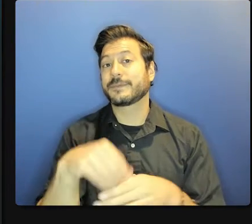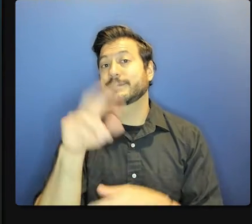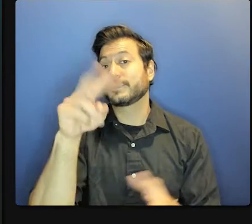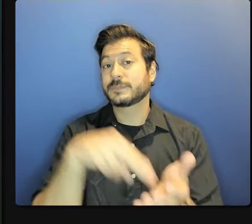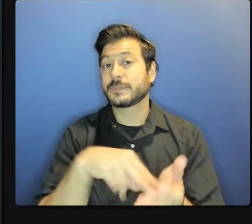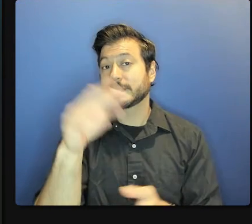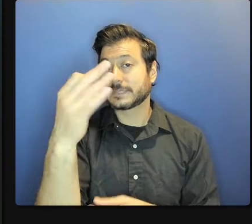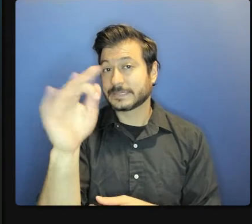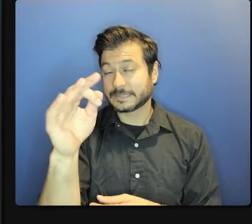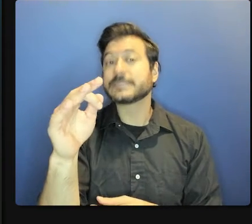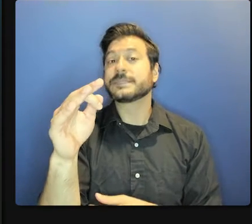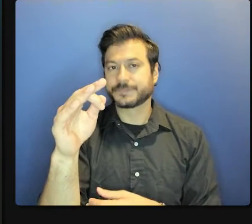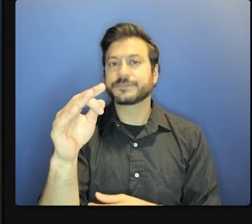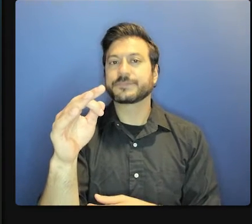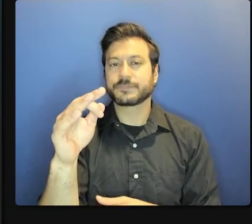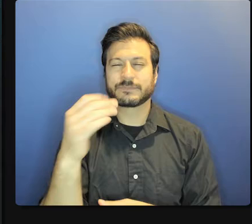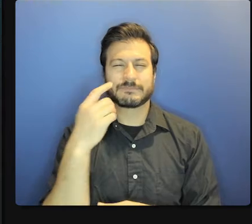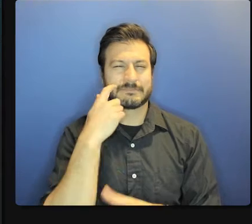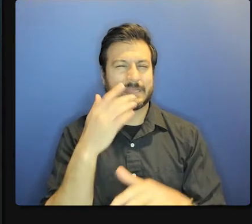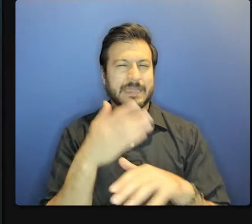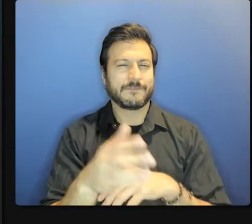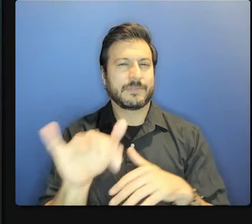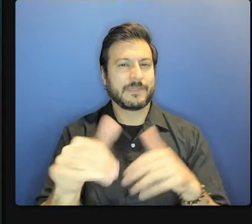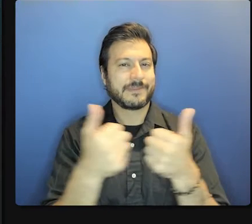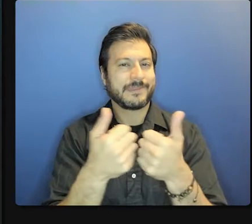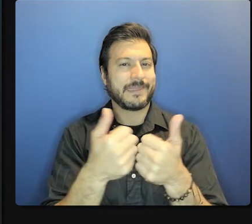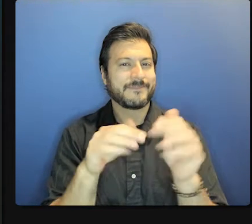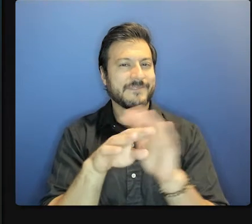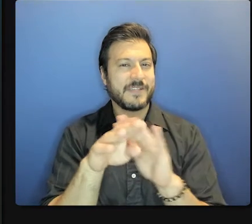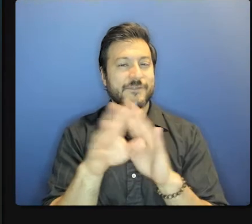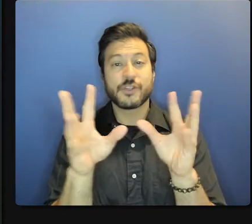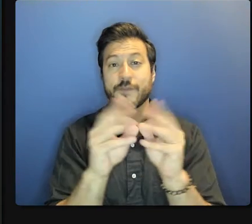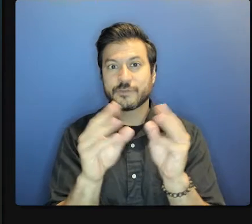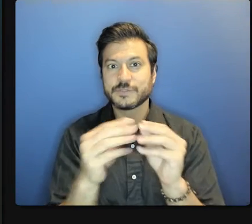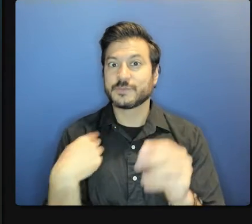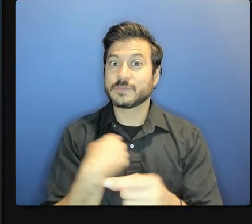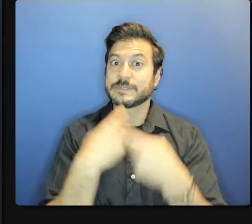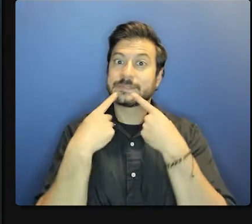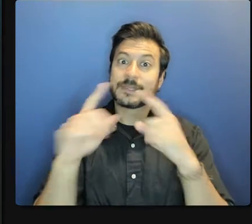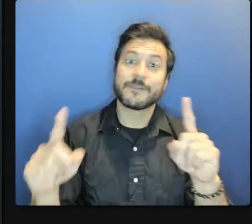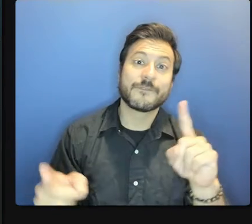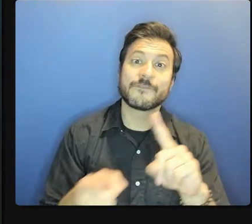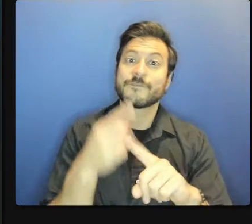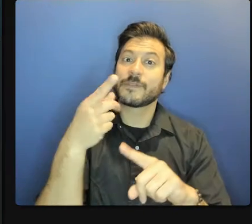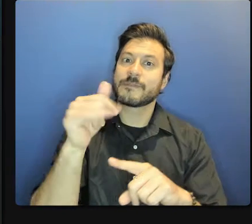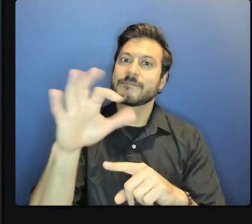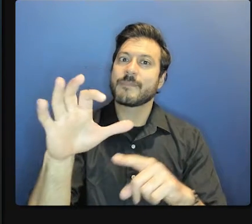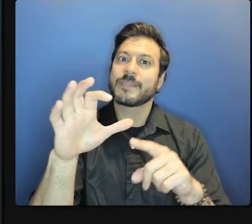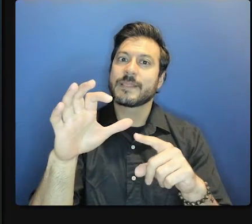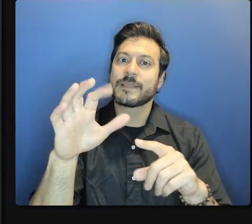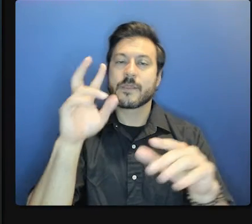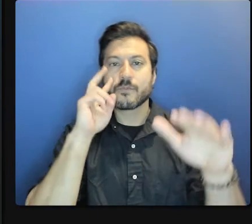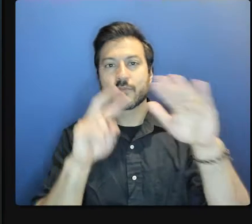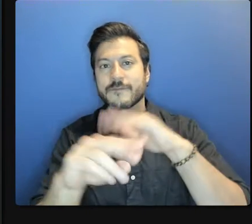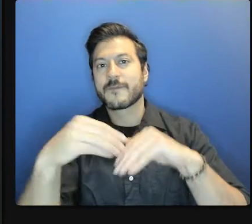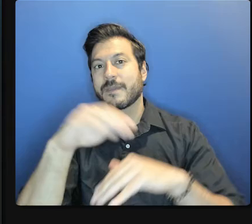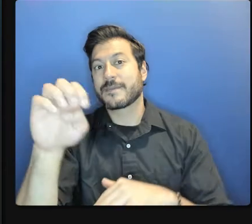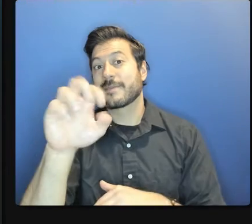So, back in 2019, right after the Game Developer Conference, we announced our first public preview at E3.